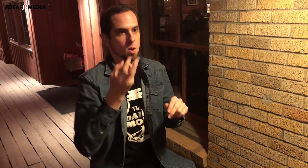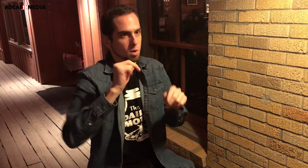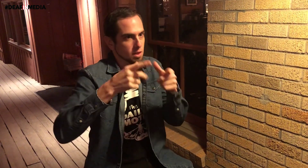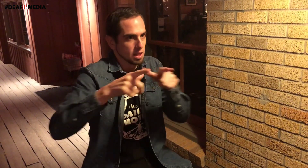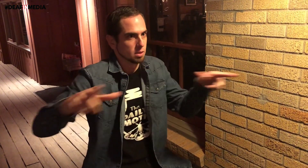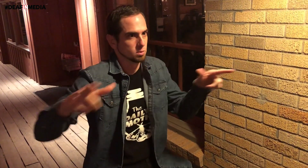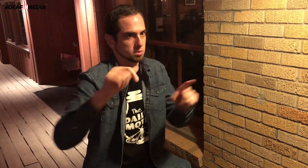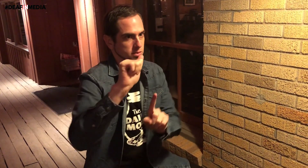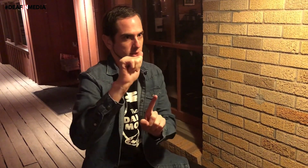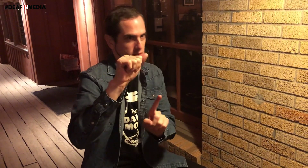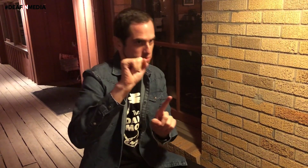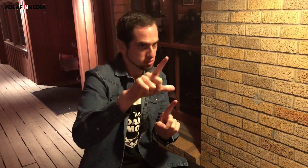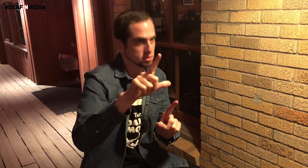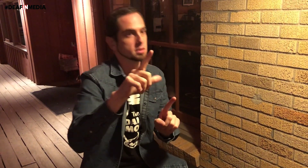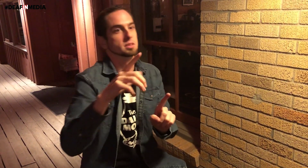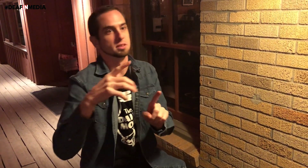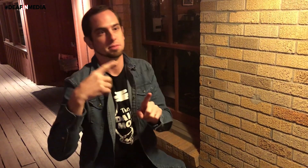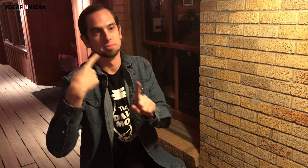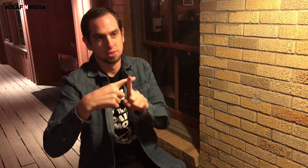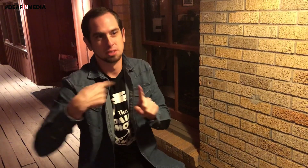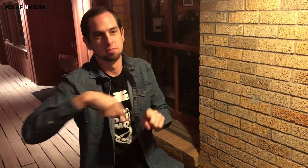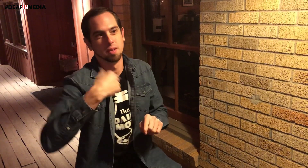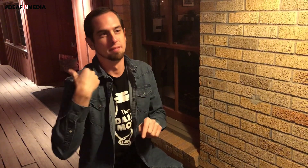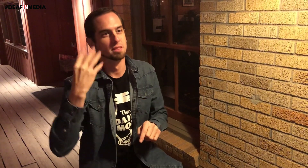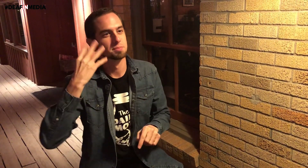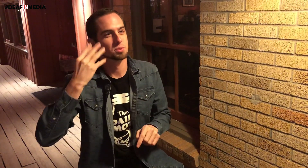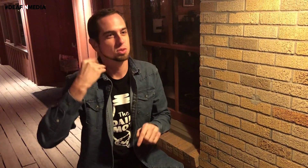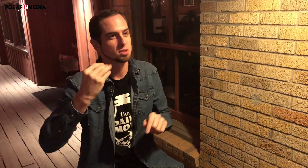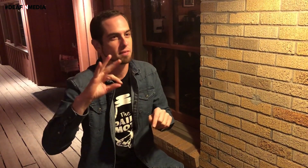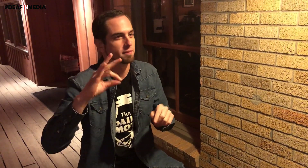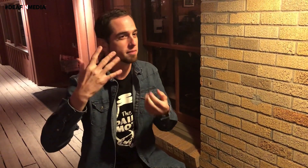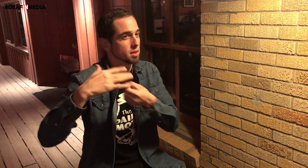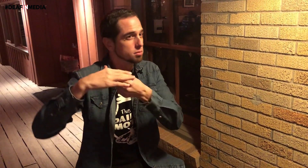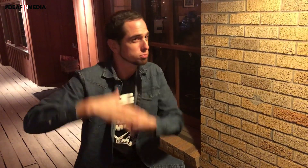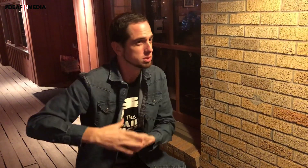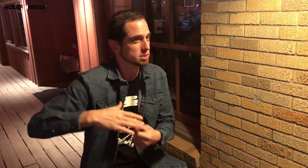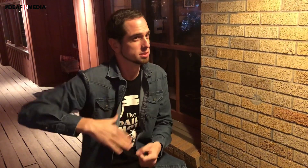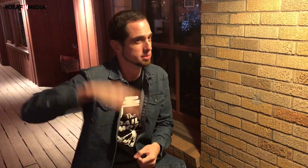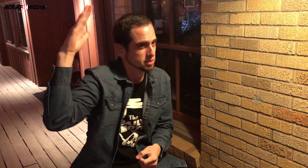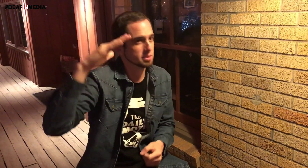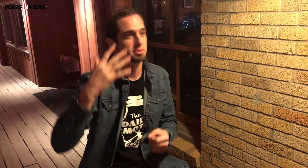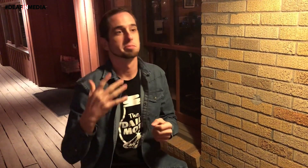We have our own language (ASL), plus we have the experience of oppression -